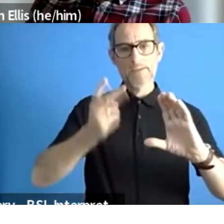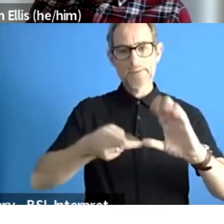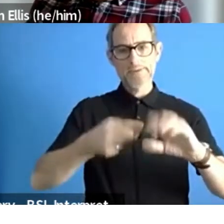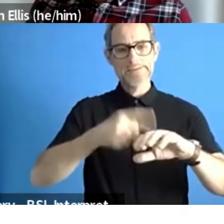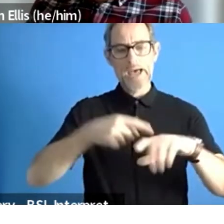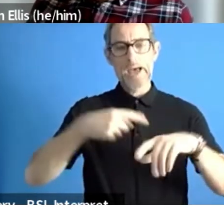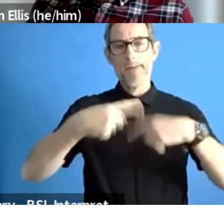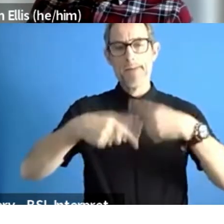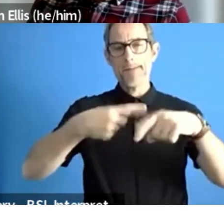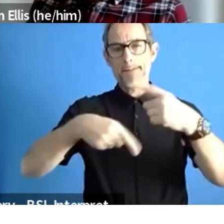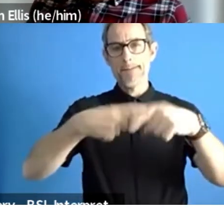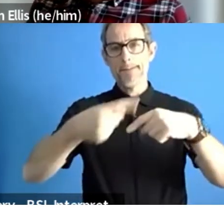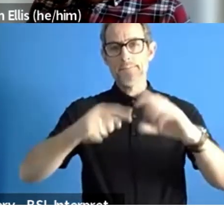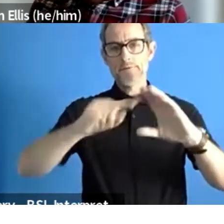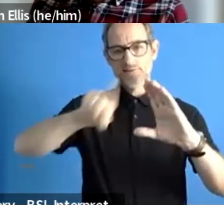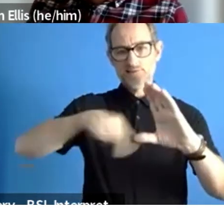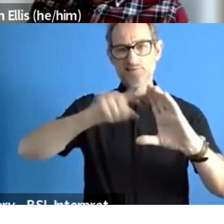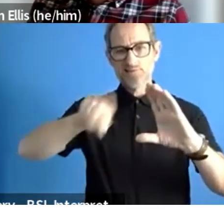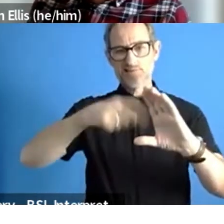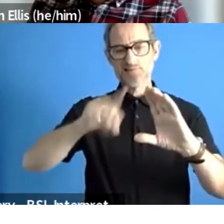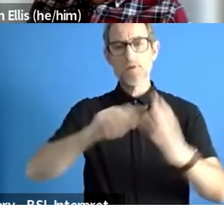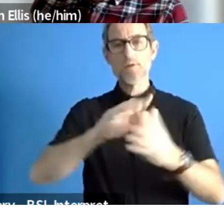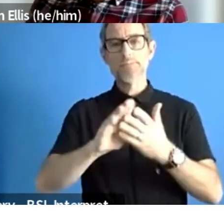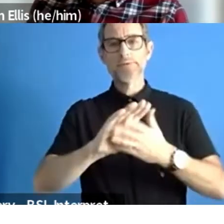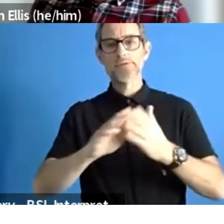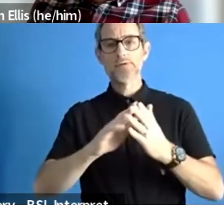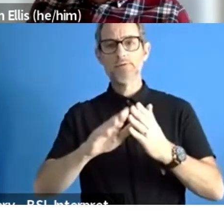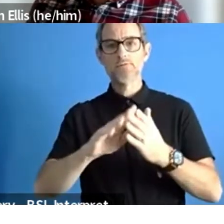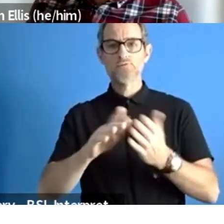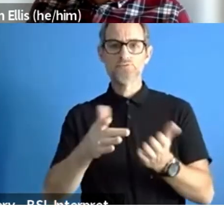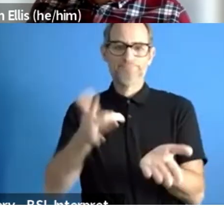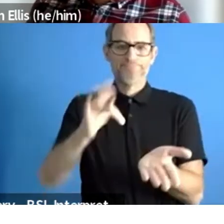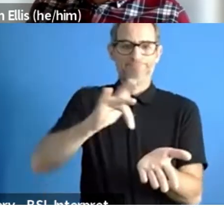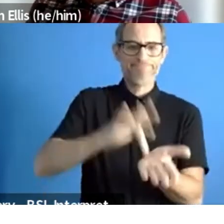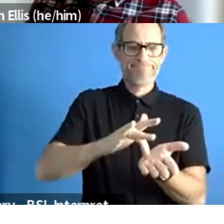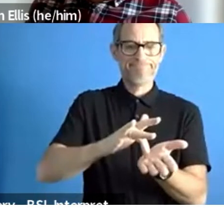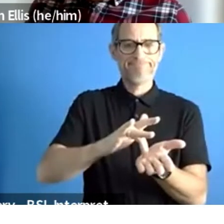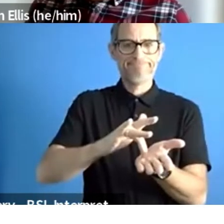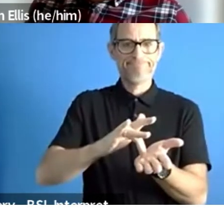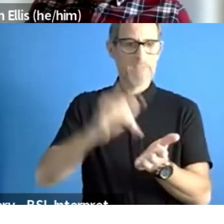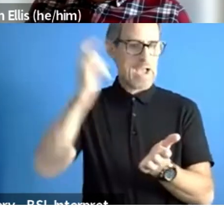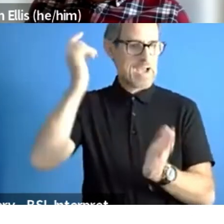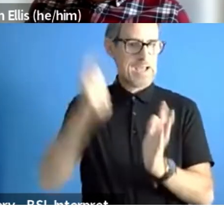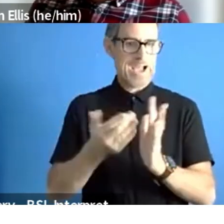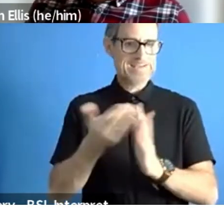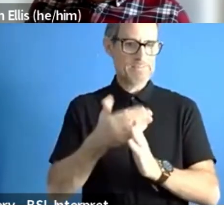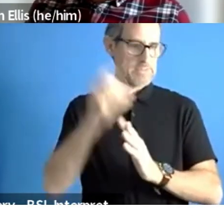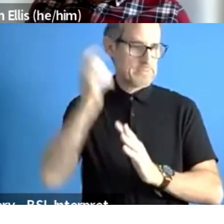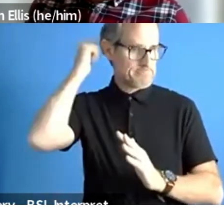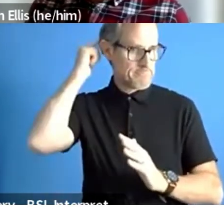will then embed that accessibility first mind set into the team. So